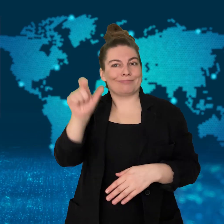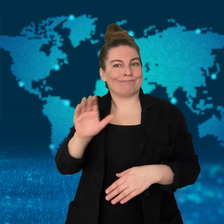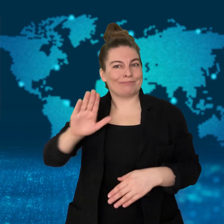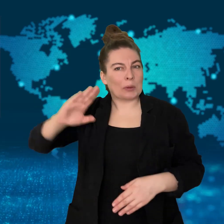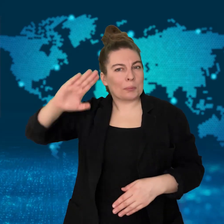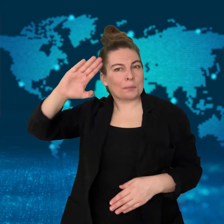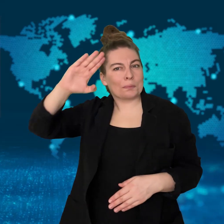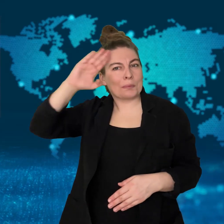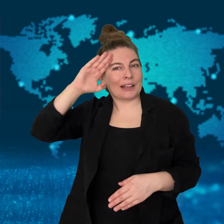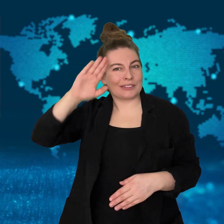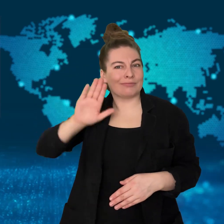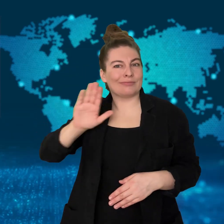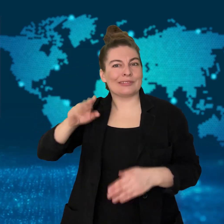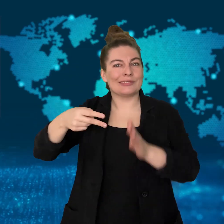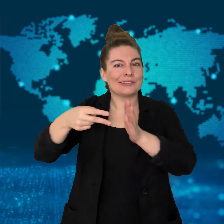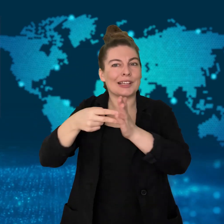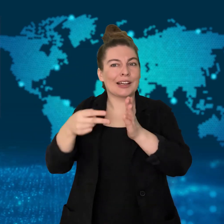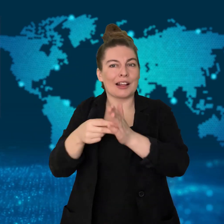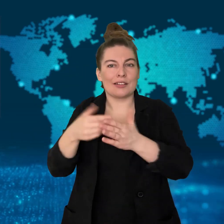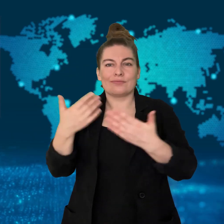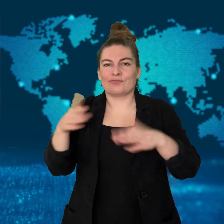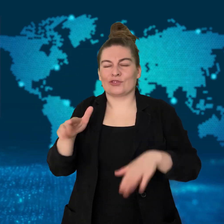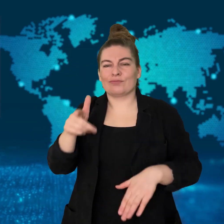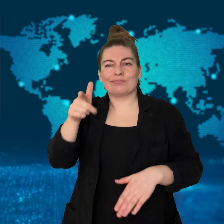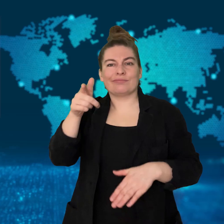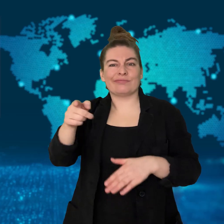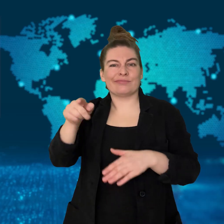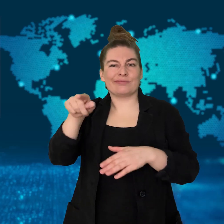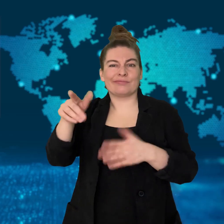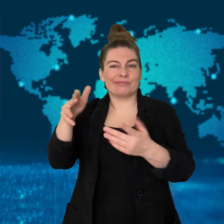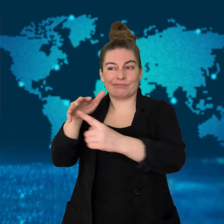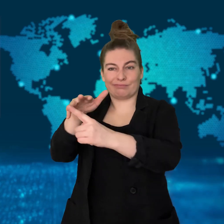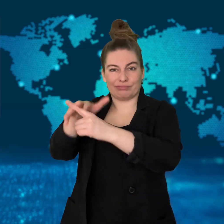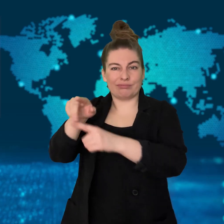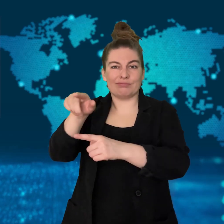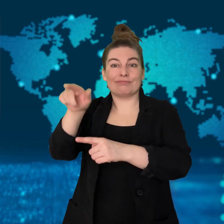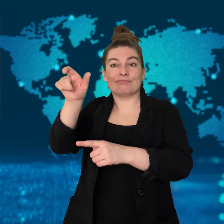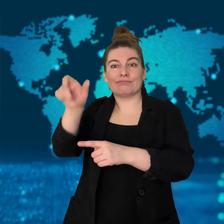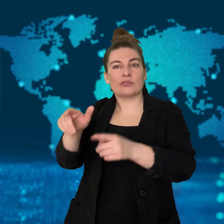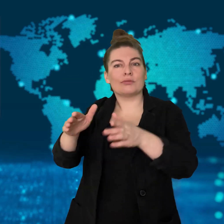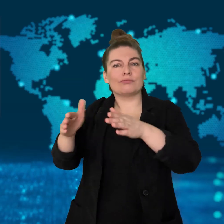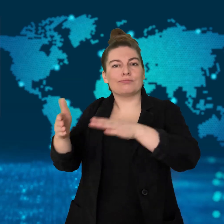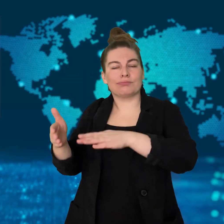Reportedly, large groups of people had gone to